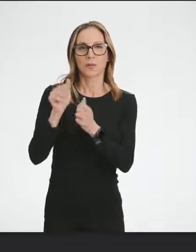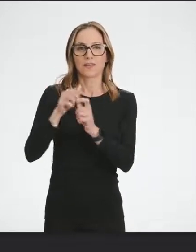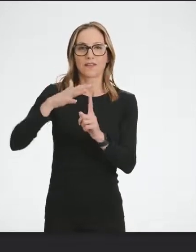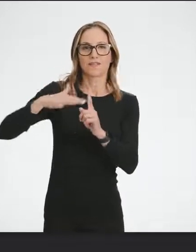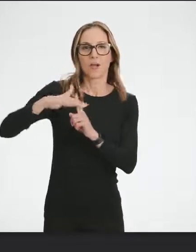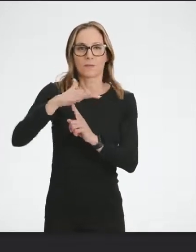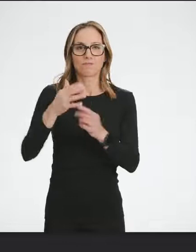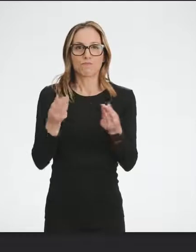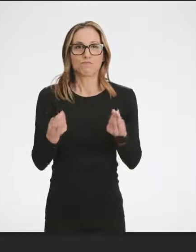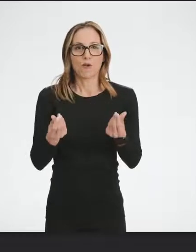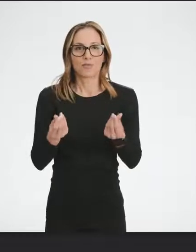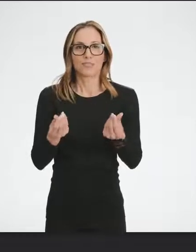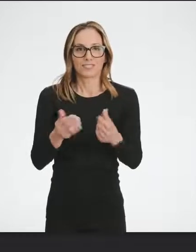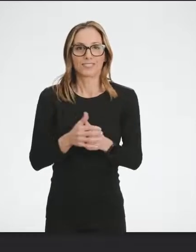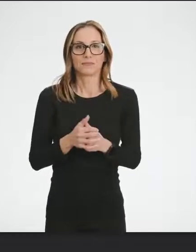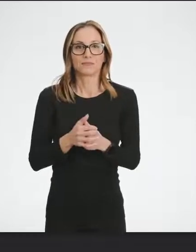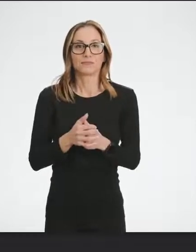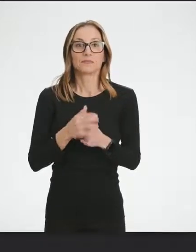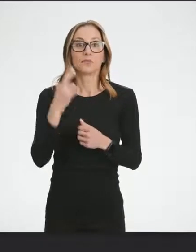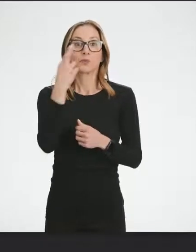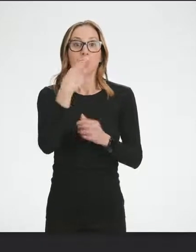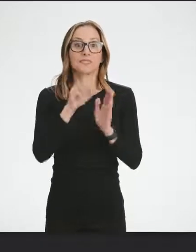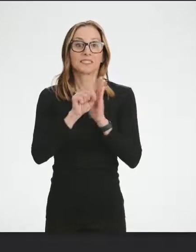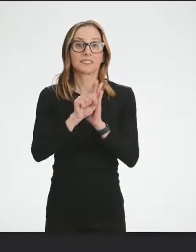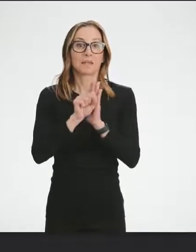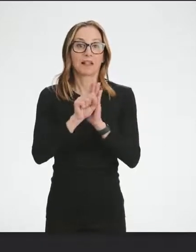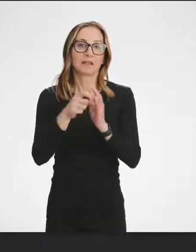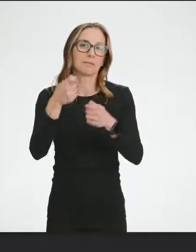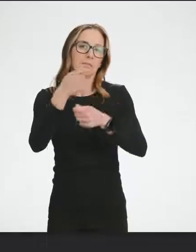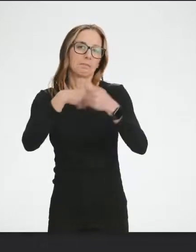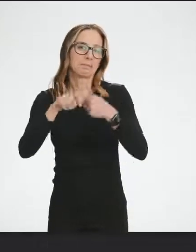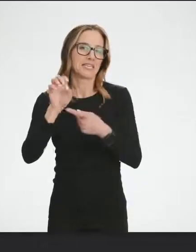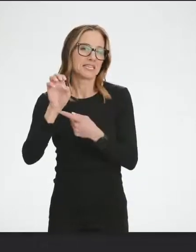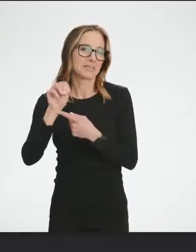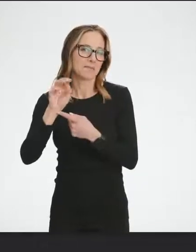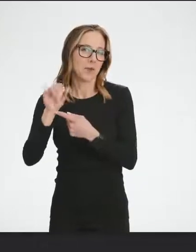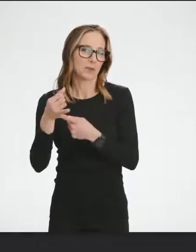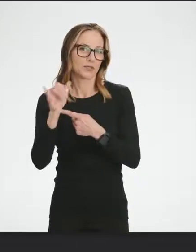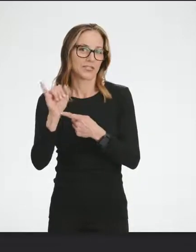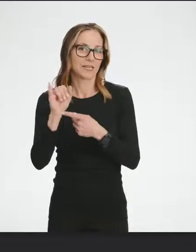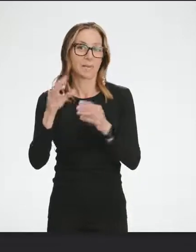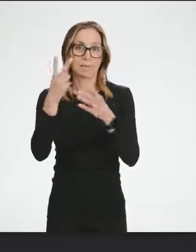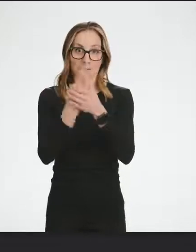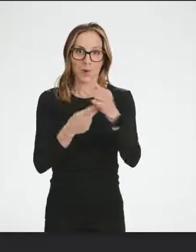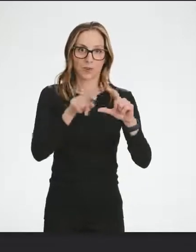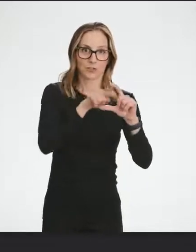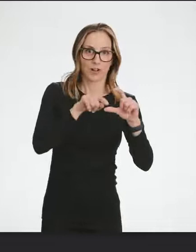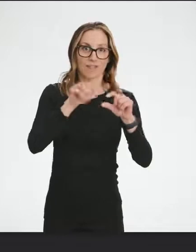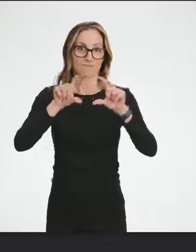to replace the donut symbol with a donut emoji on both the circular and rectangular views.